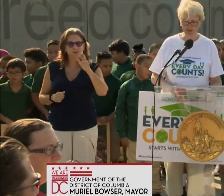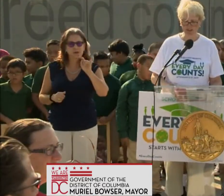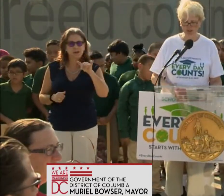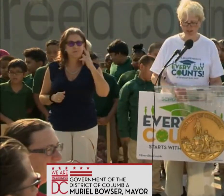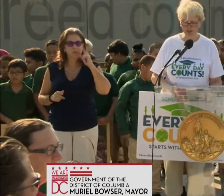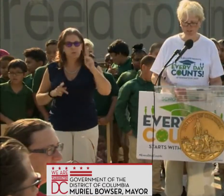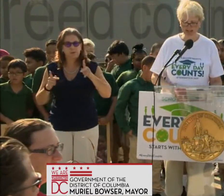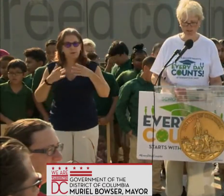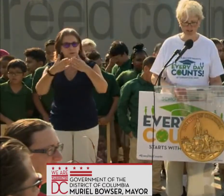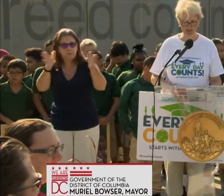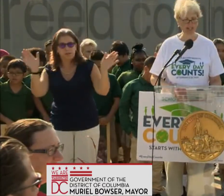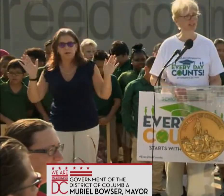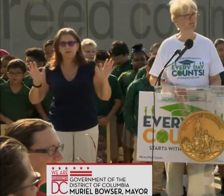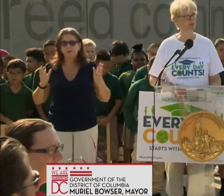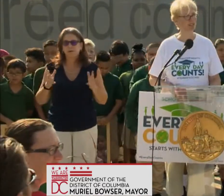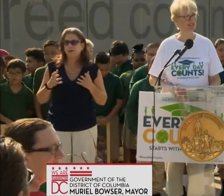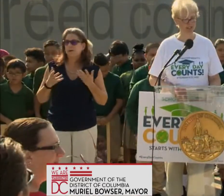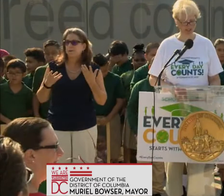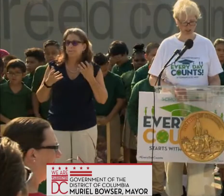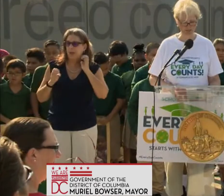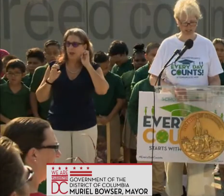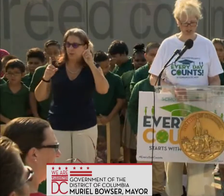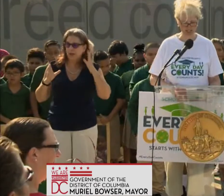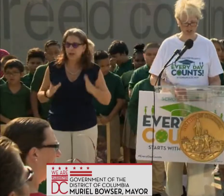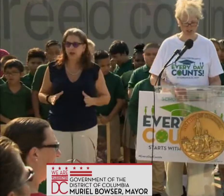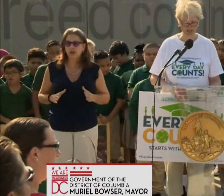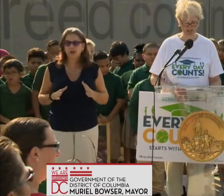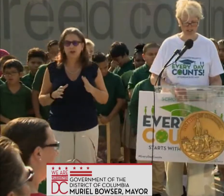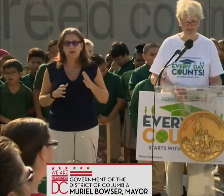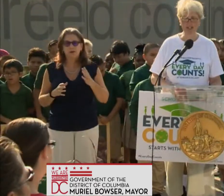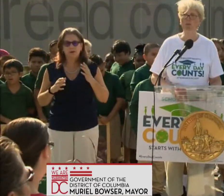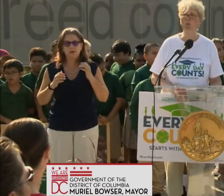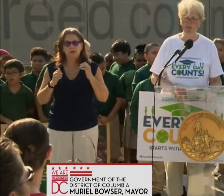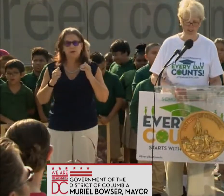instructional background and expertise in urban education and someone willing